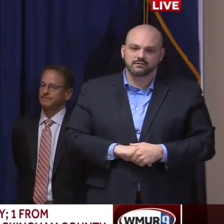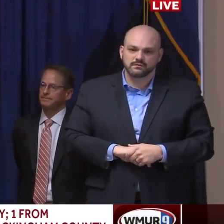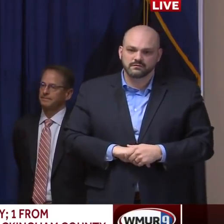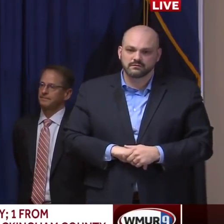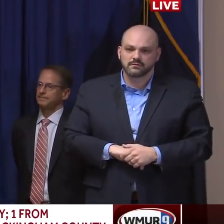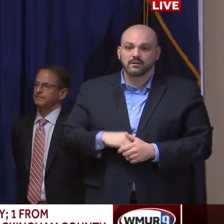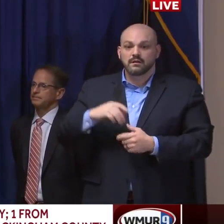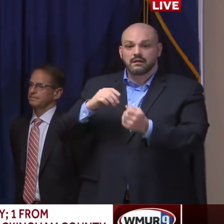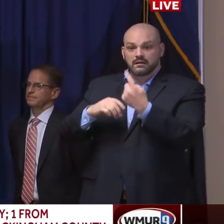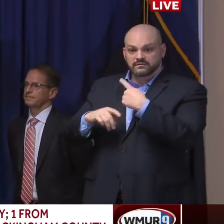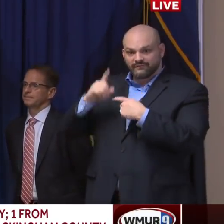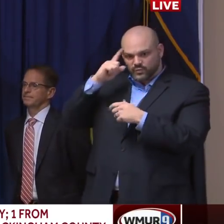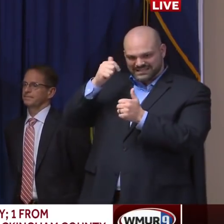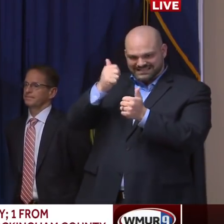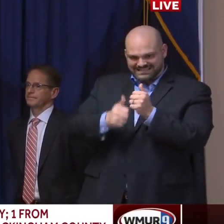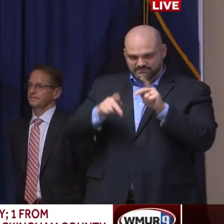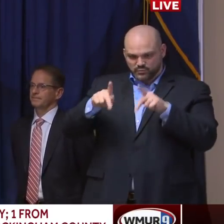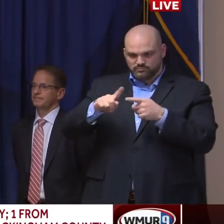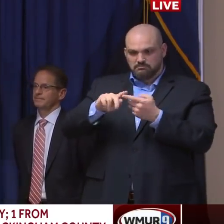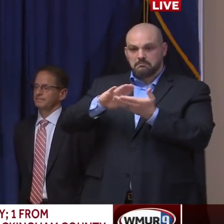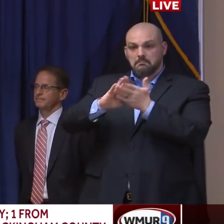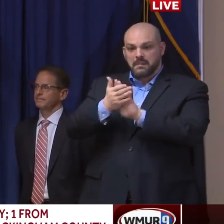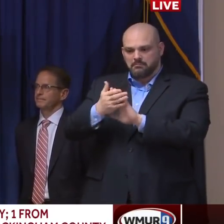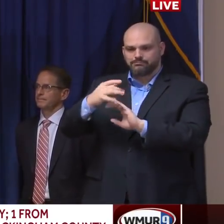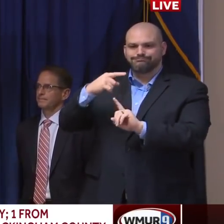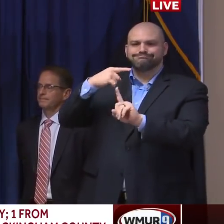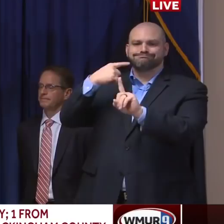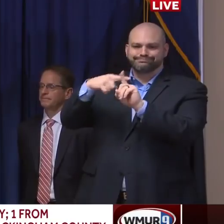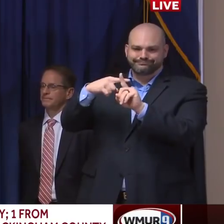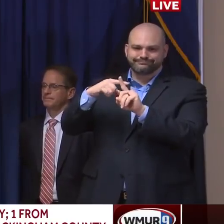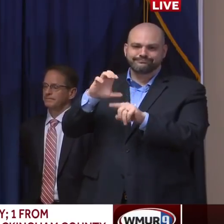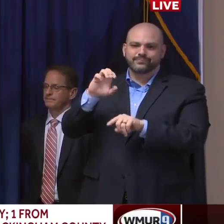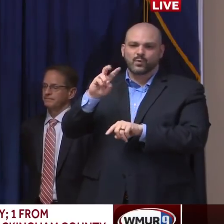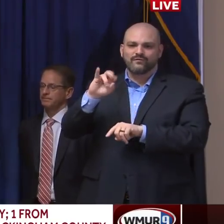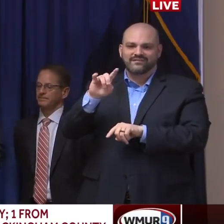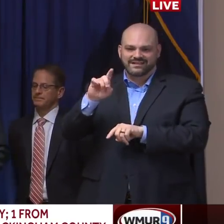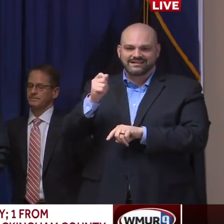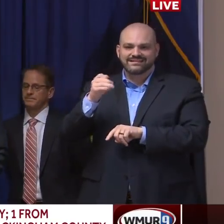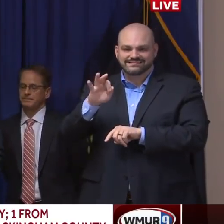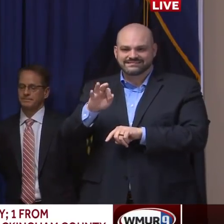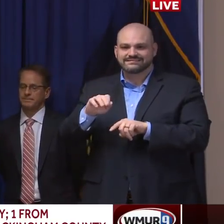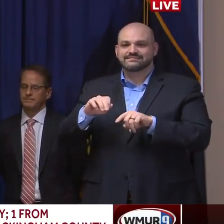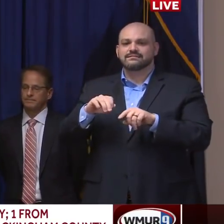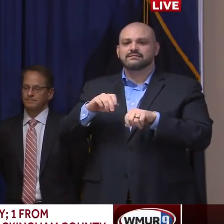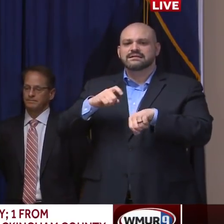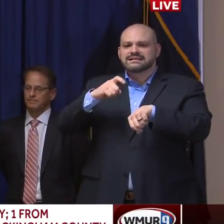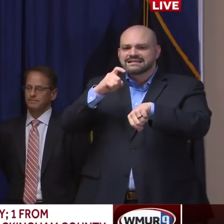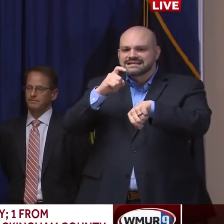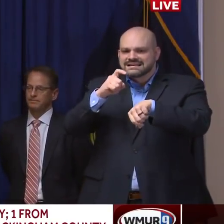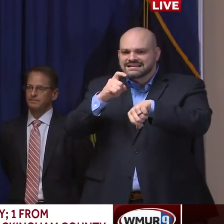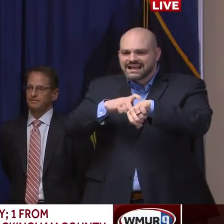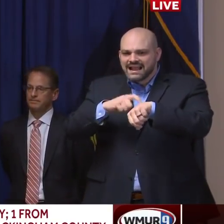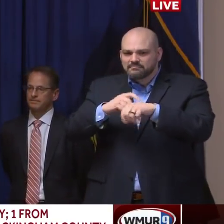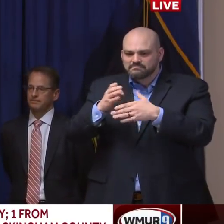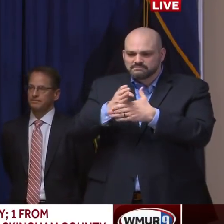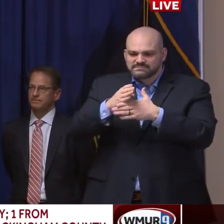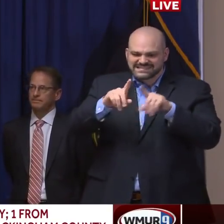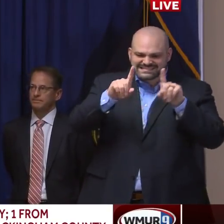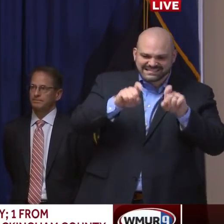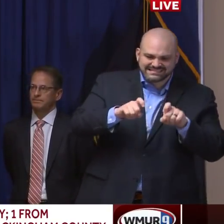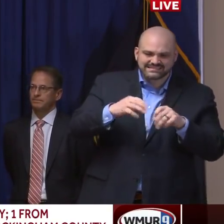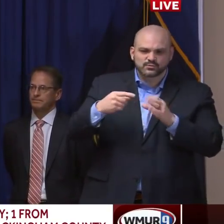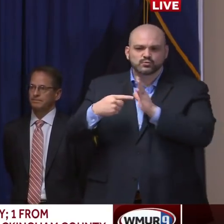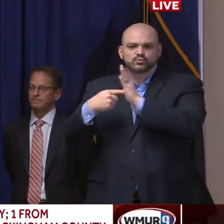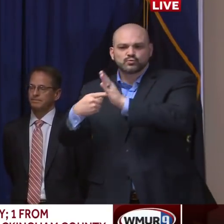A QUESTION ON THE DMV PERSON THAT TESTED POSITIVE, HOW LONG WAS IT BETWEEN THEIR SYMPTOMS AND WHEN THEY WERE TESTED?